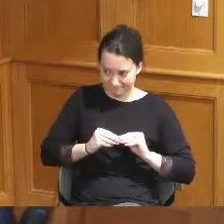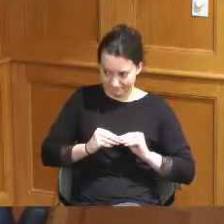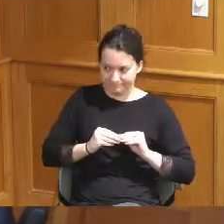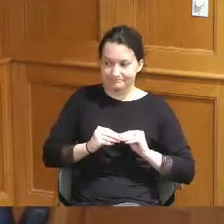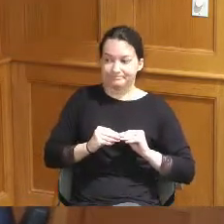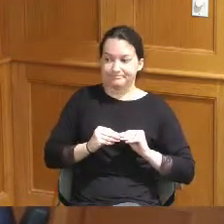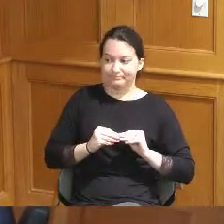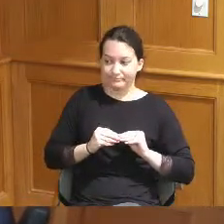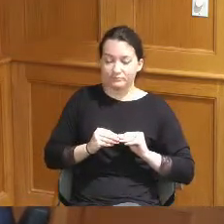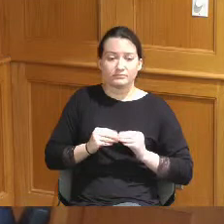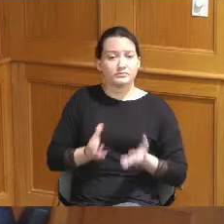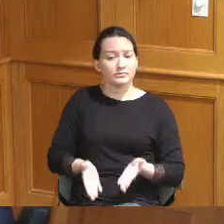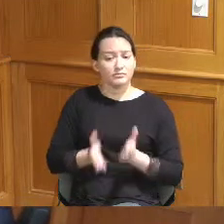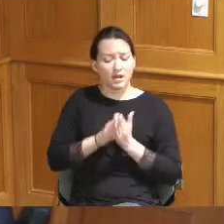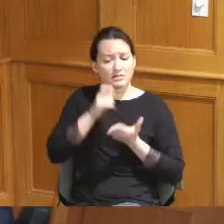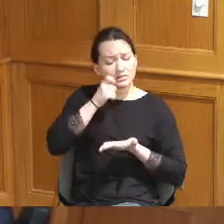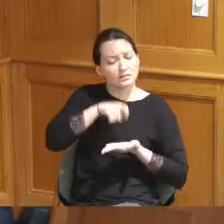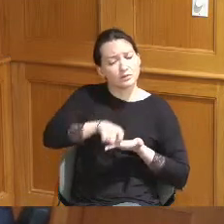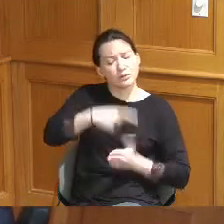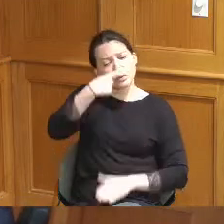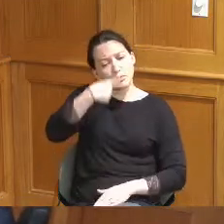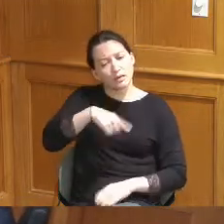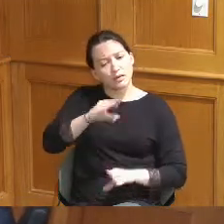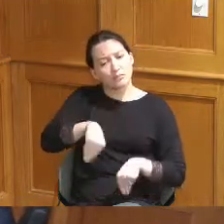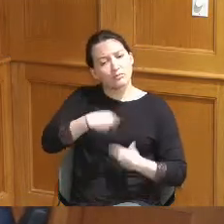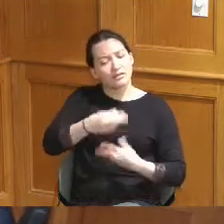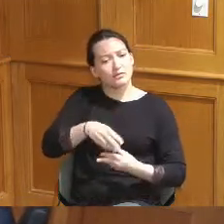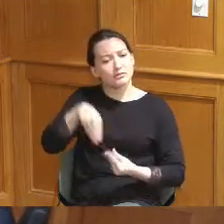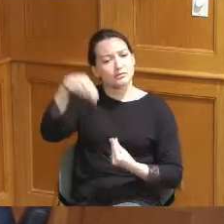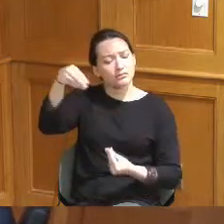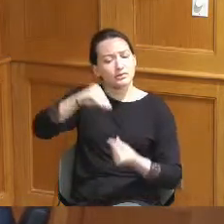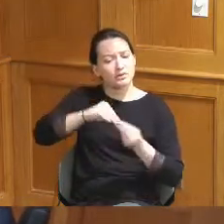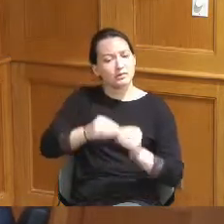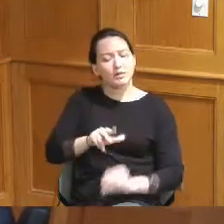I'd like to ask the Clerk to provide this was resolution number 38.